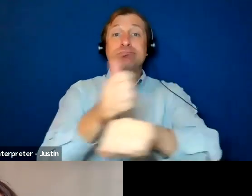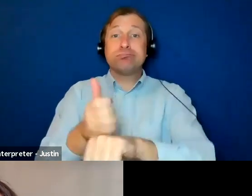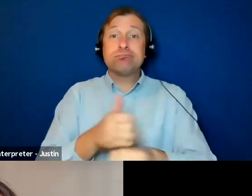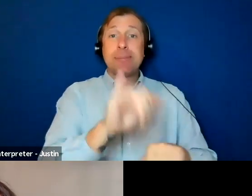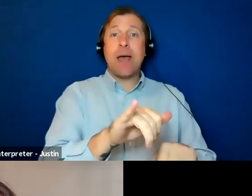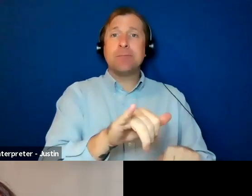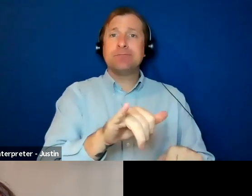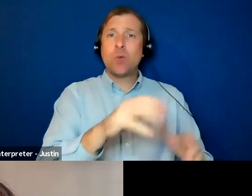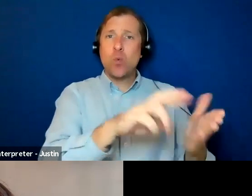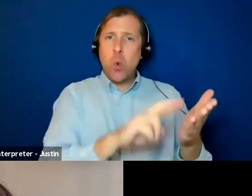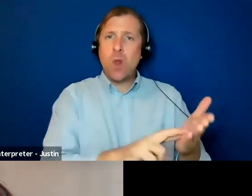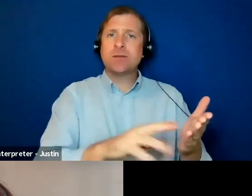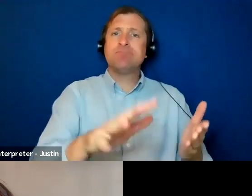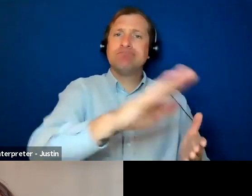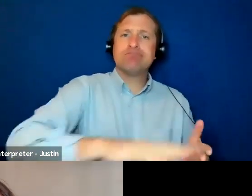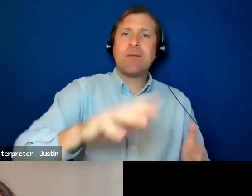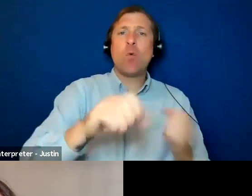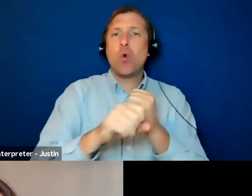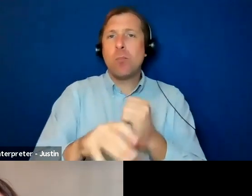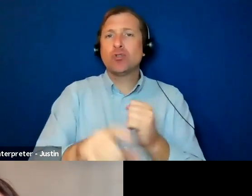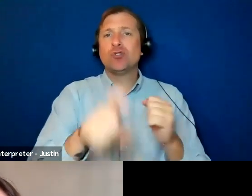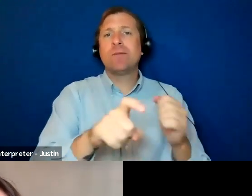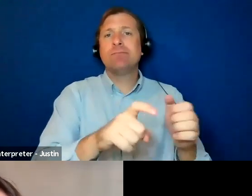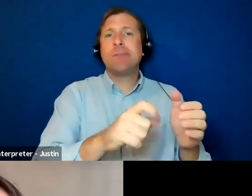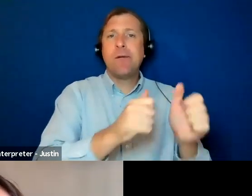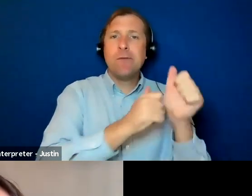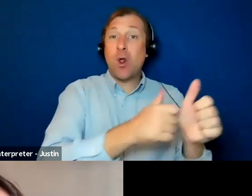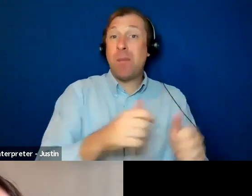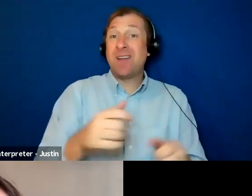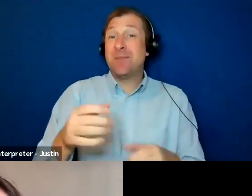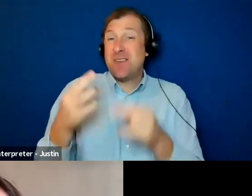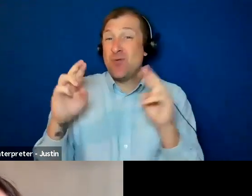on a blanket basis to all commercials, as soon as possible, working jointly with those other unions.